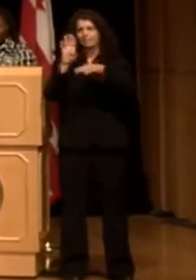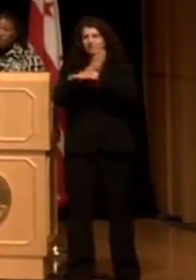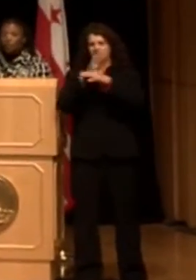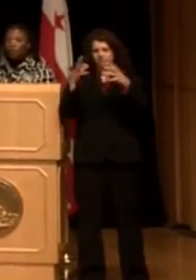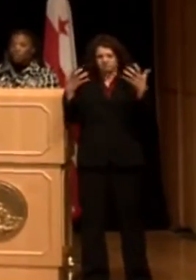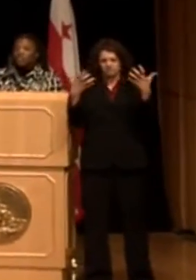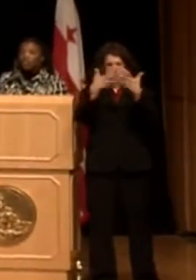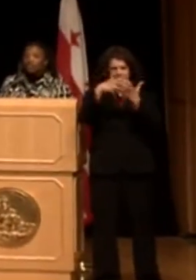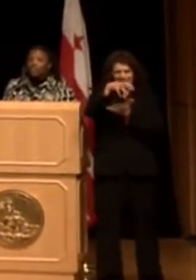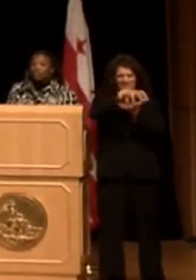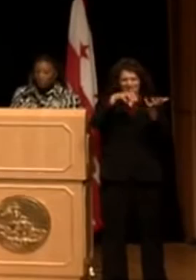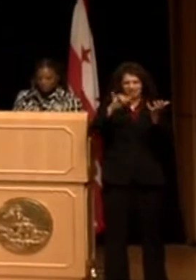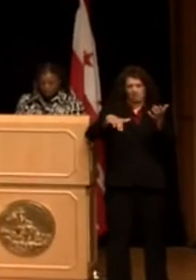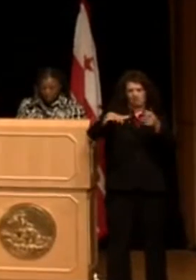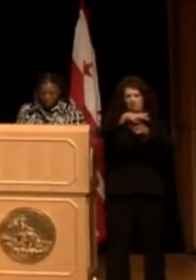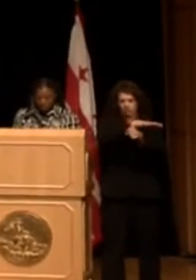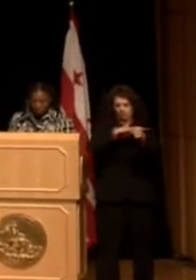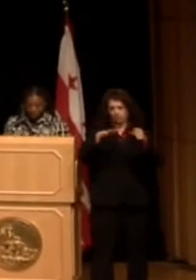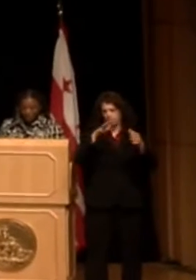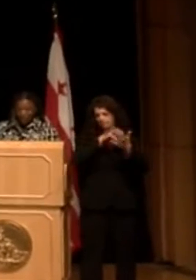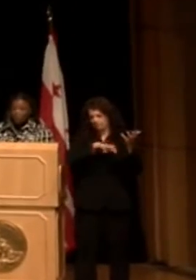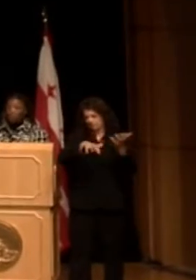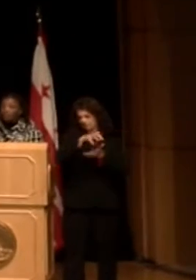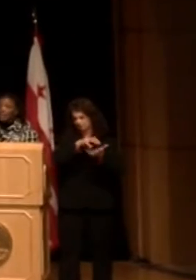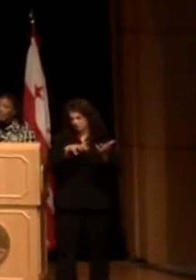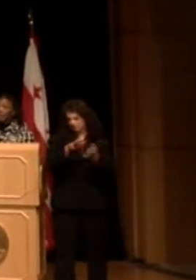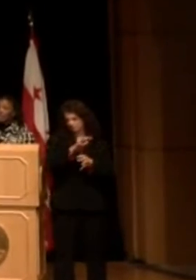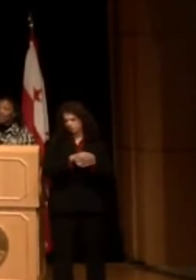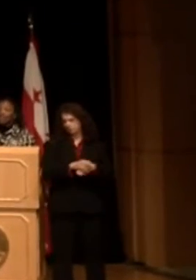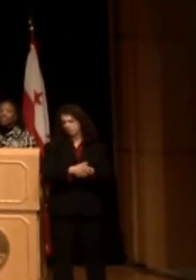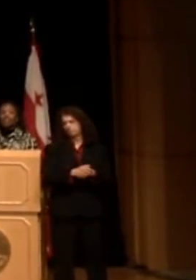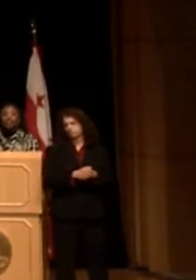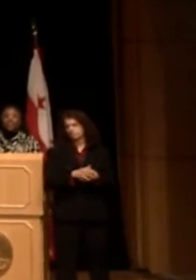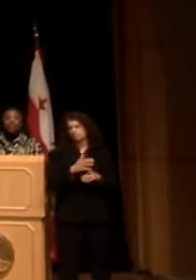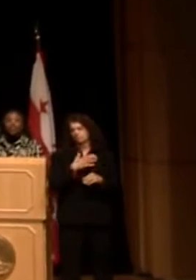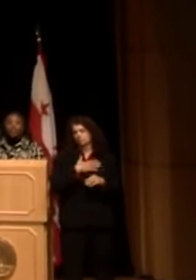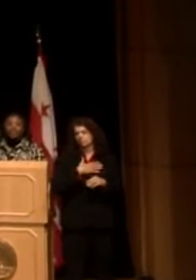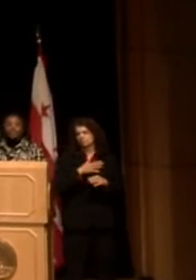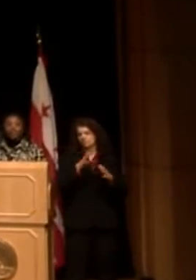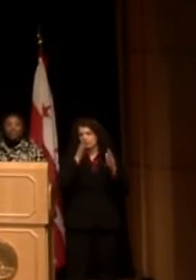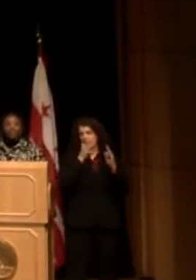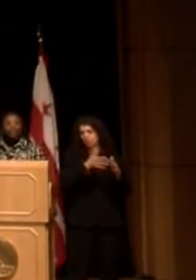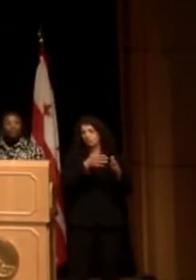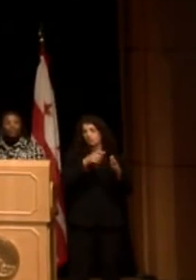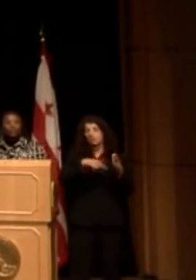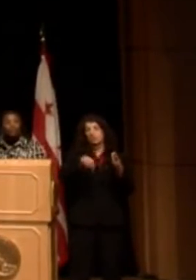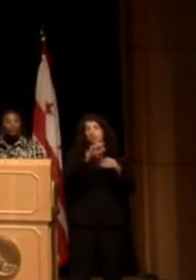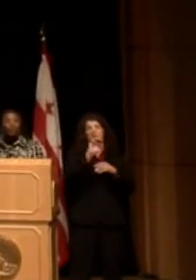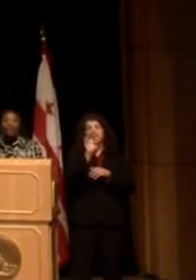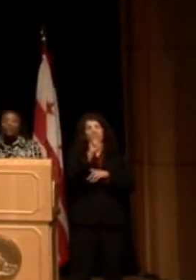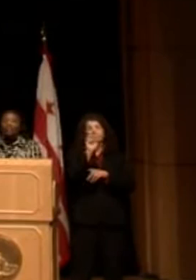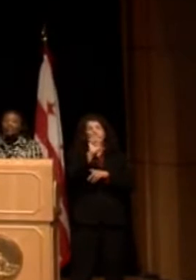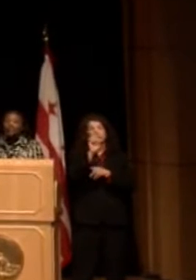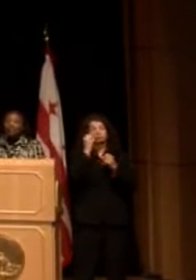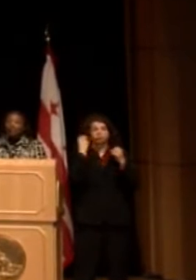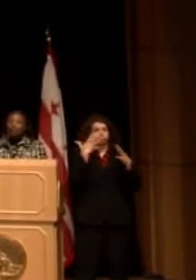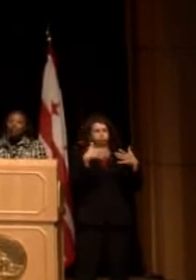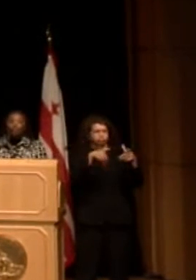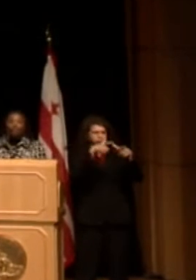UNEMPLOYMENT IS ABOVE 10%. UP TO $3 MILLION IS AVAILABLE FOR THIS FUND. WE WILL AWARD ONE OR MULTIPLE